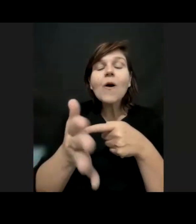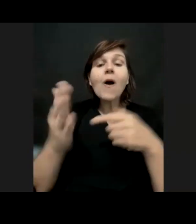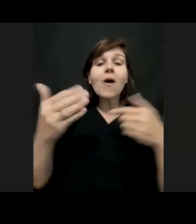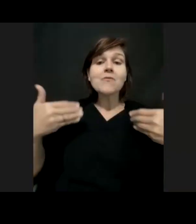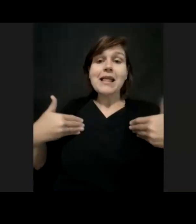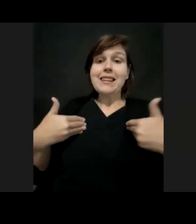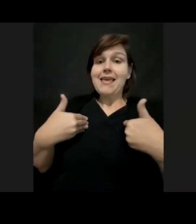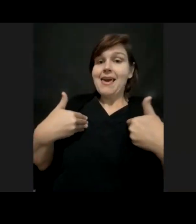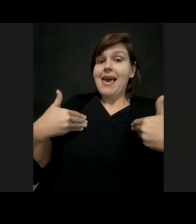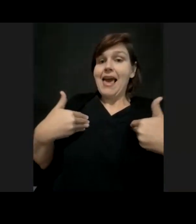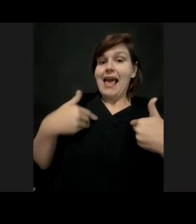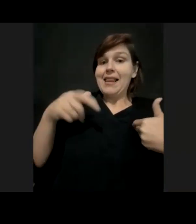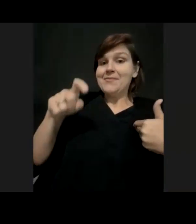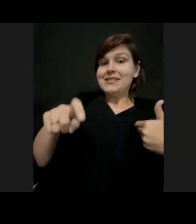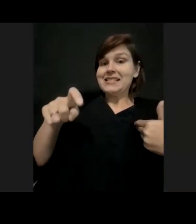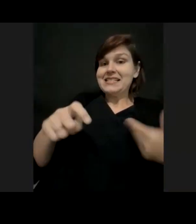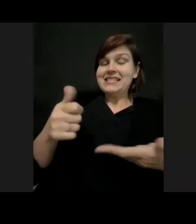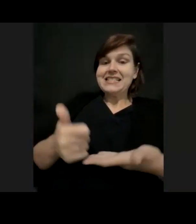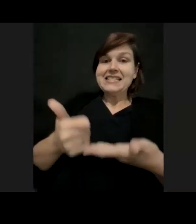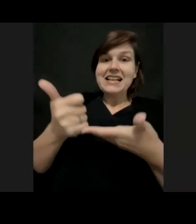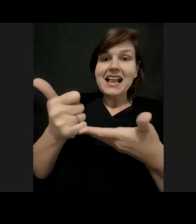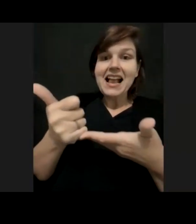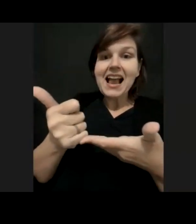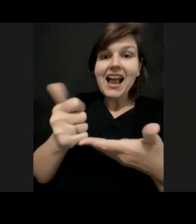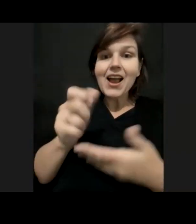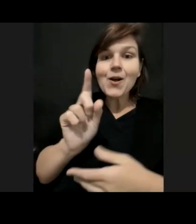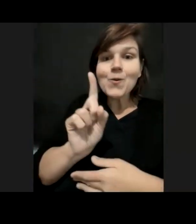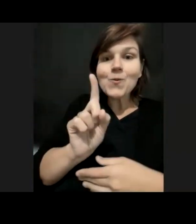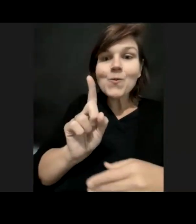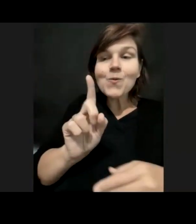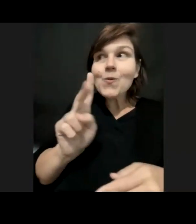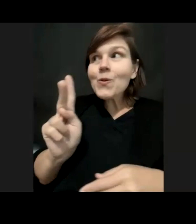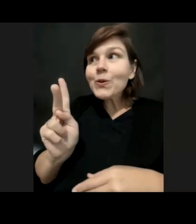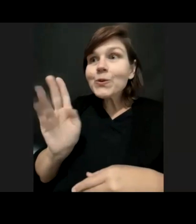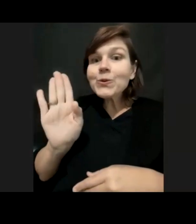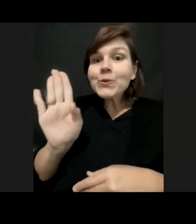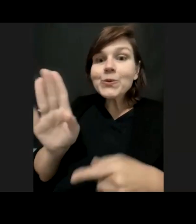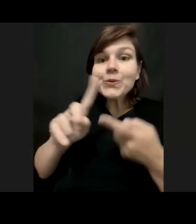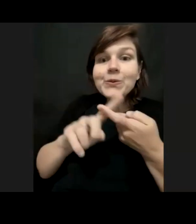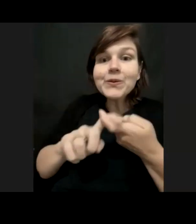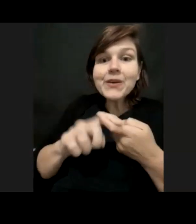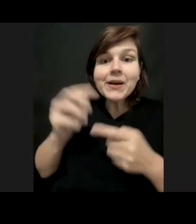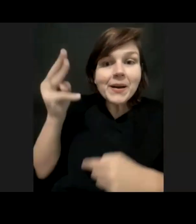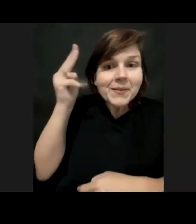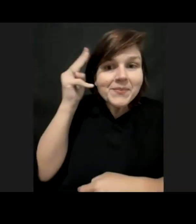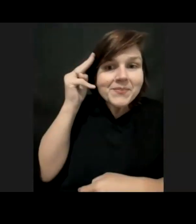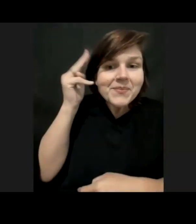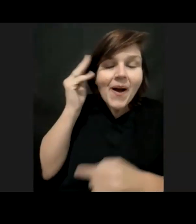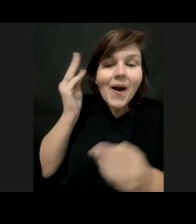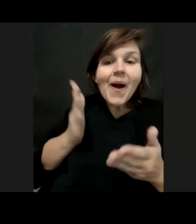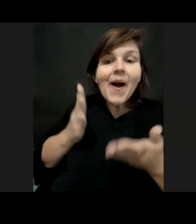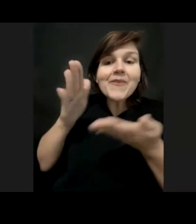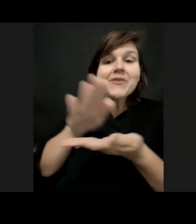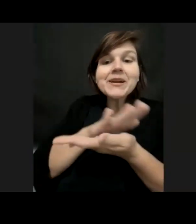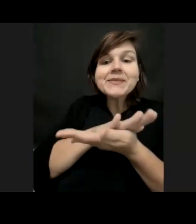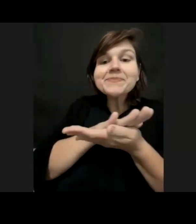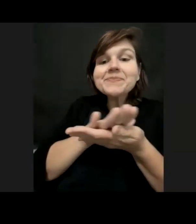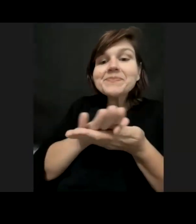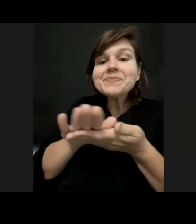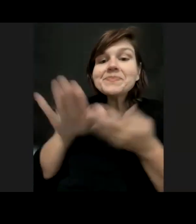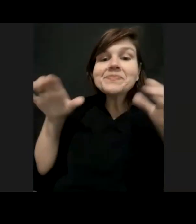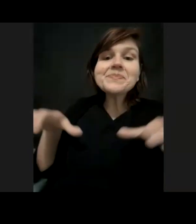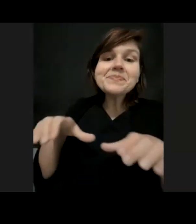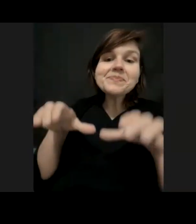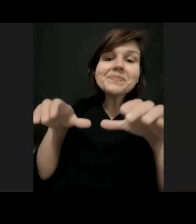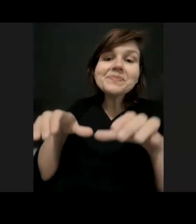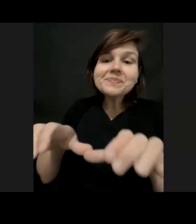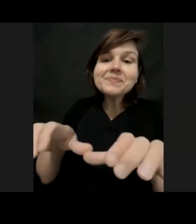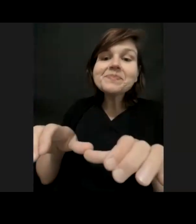for one or two of Marvin's helpful, kind, and great good deeds. ∂ ∂